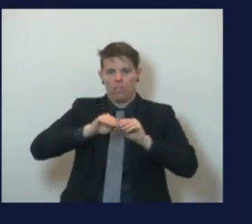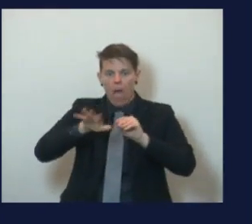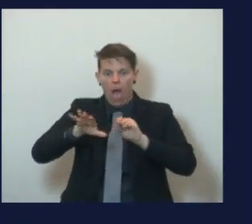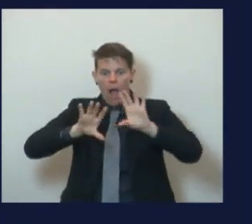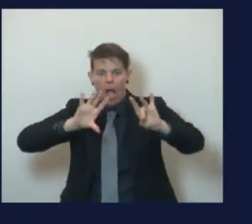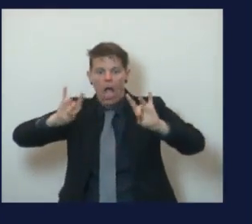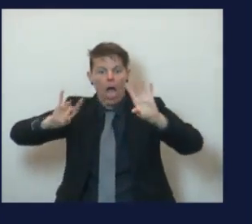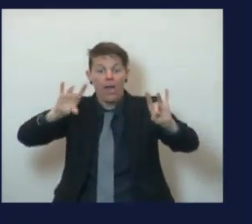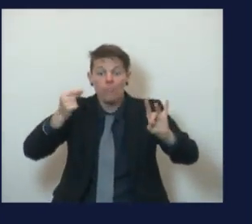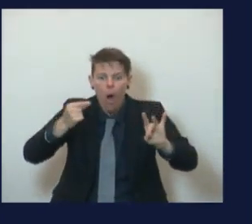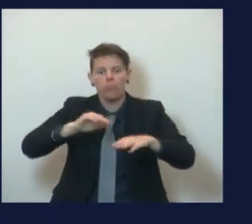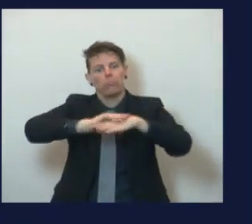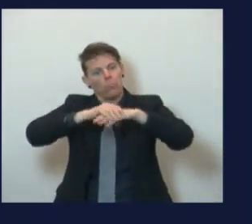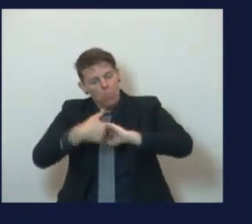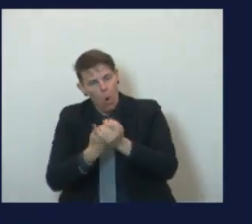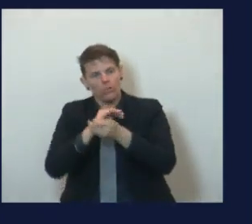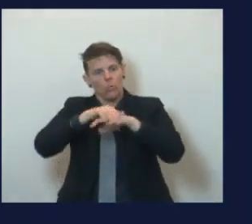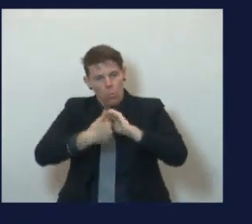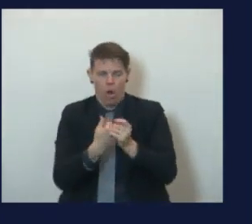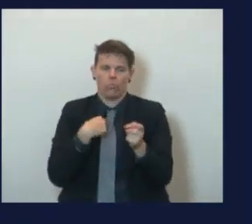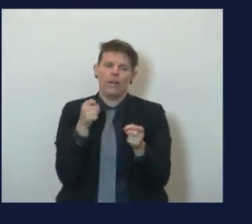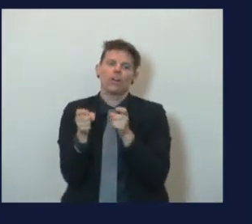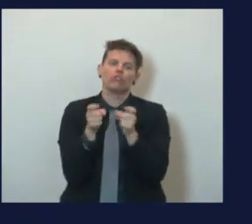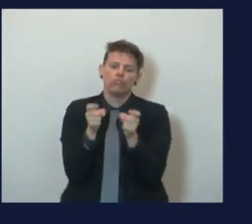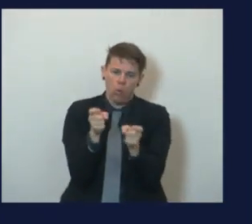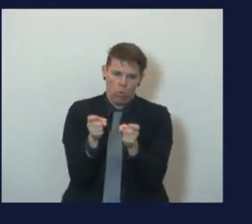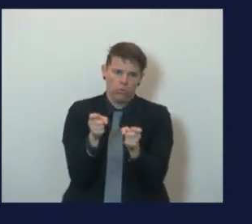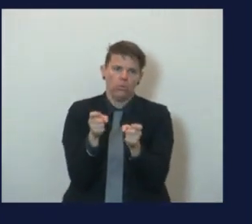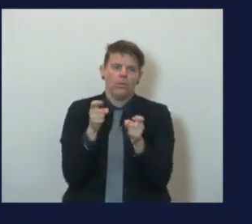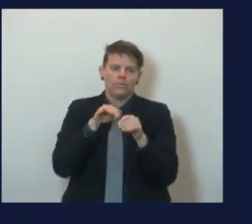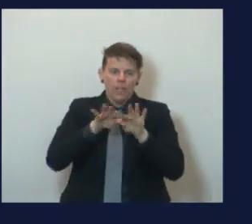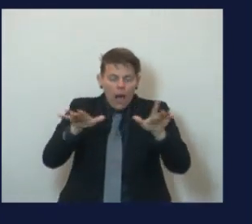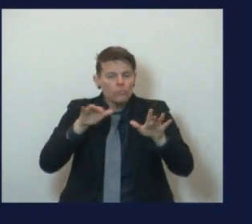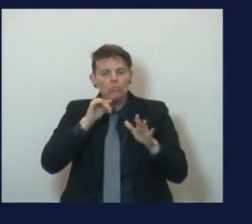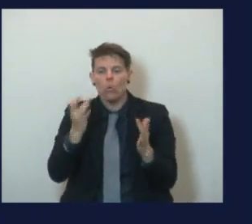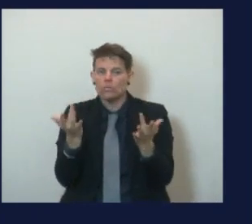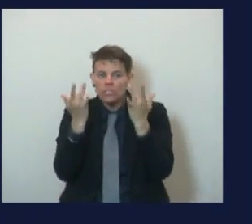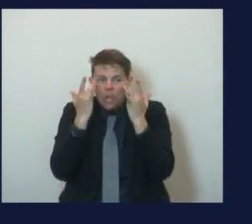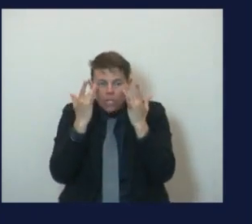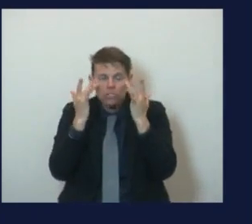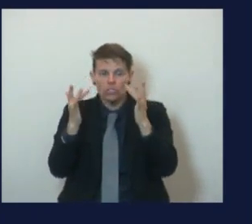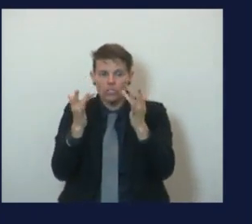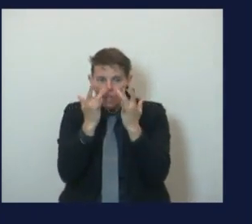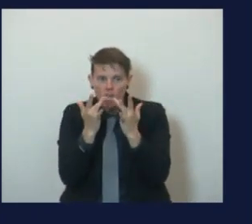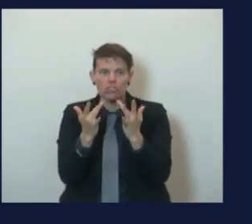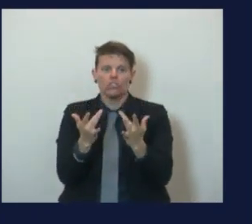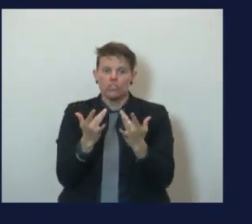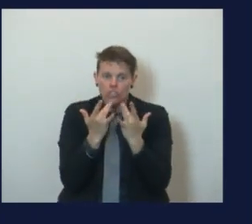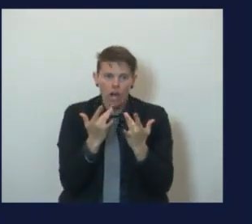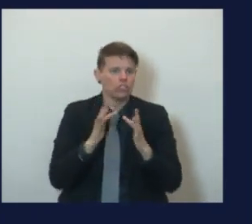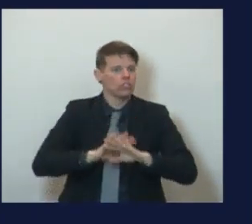THIS IS INCREDIBLY POWERFUL FOR LIMITING INFECTION SPREAD. THIS IS OUR BEST CONTROL MECHANISM.